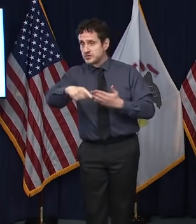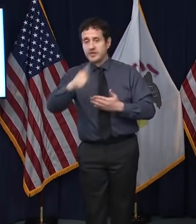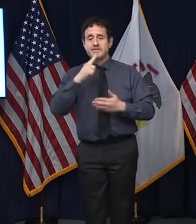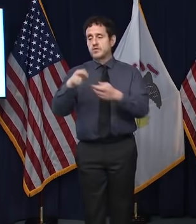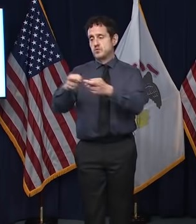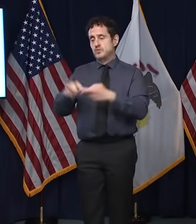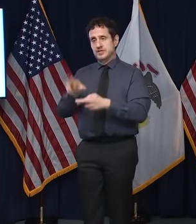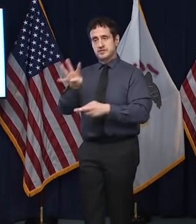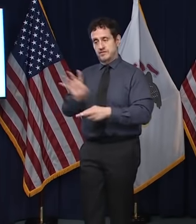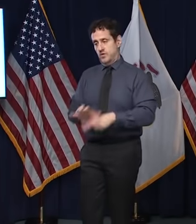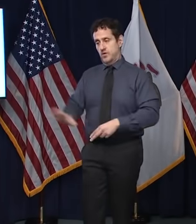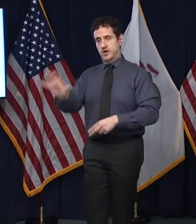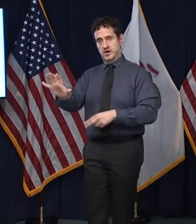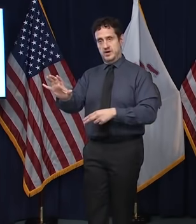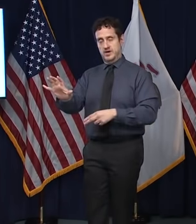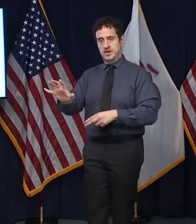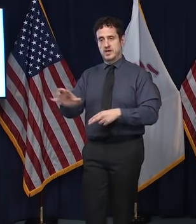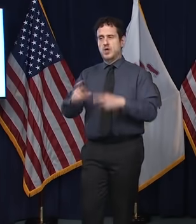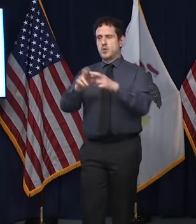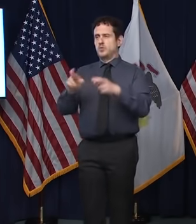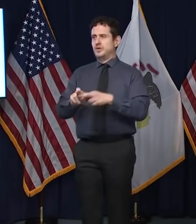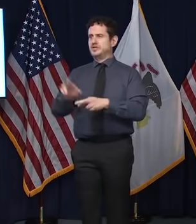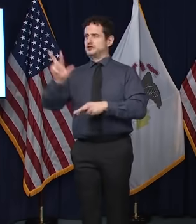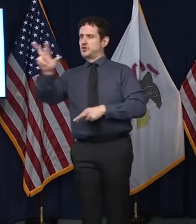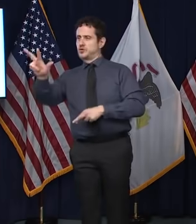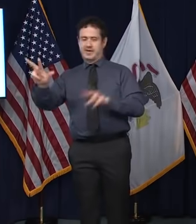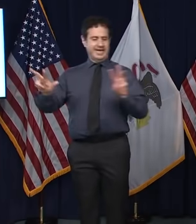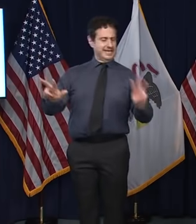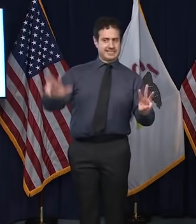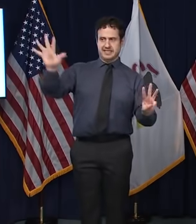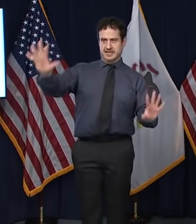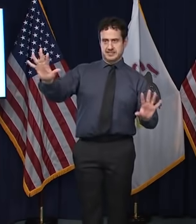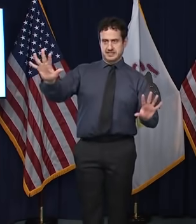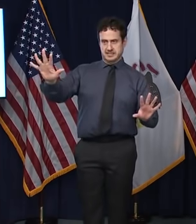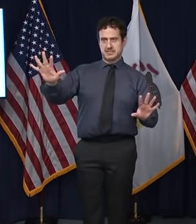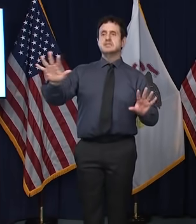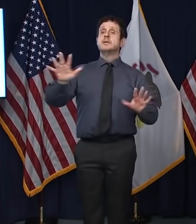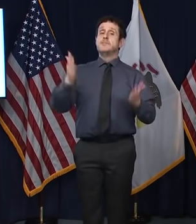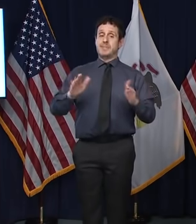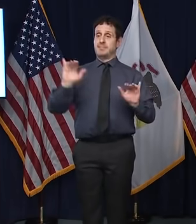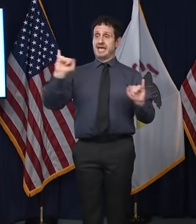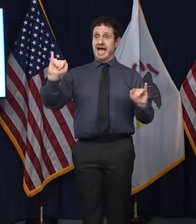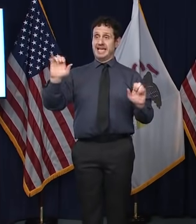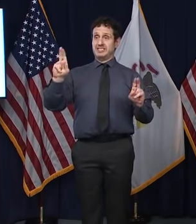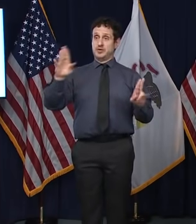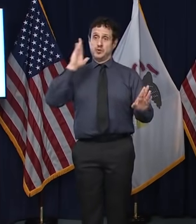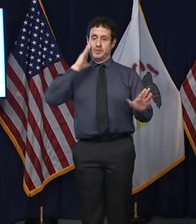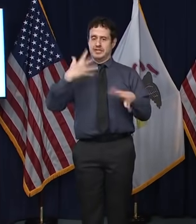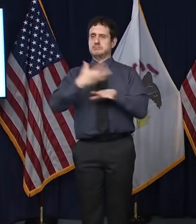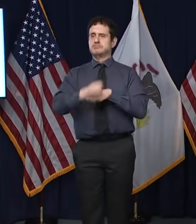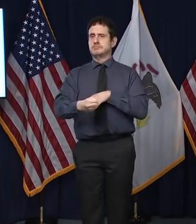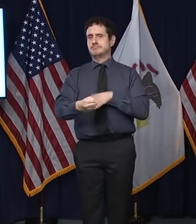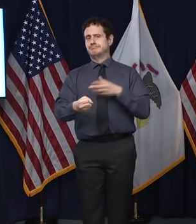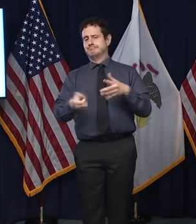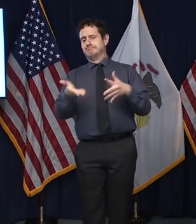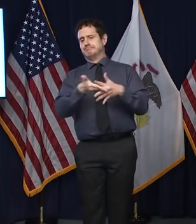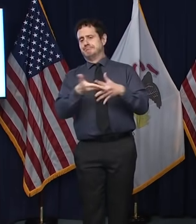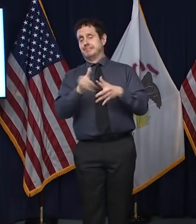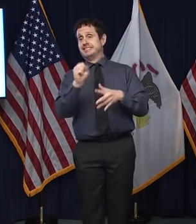potentially next week for